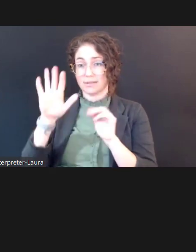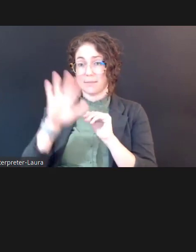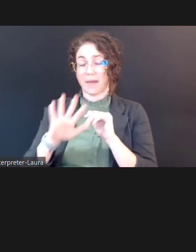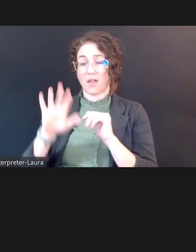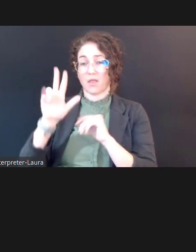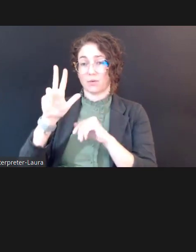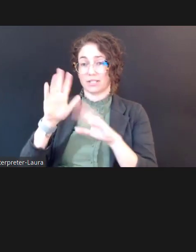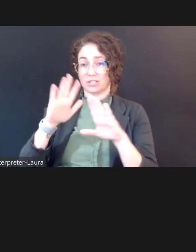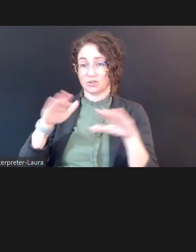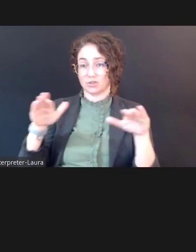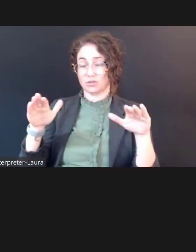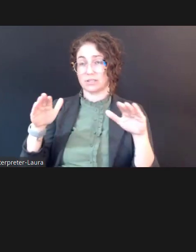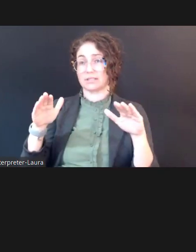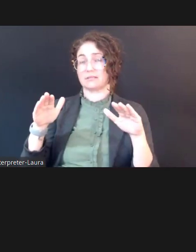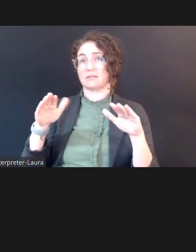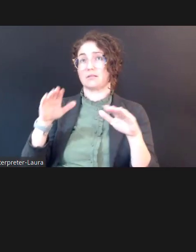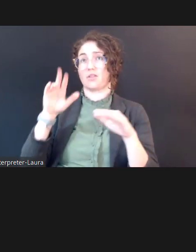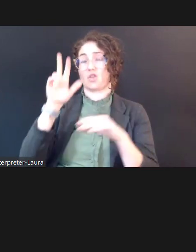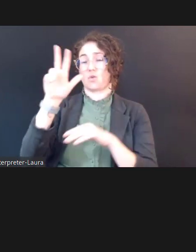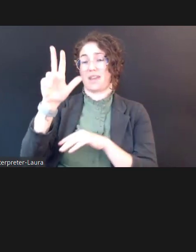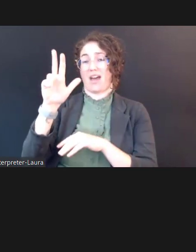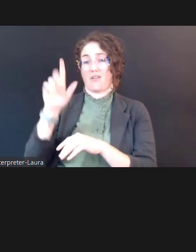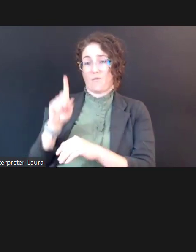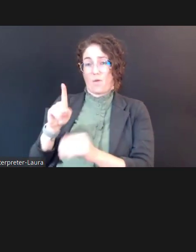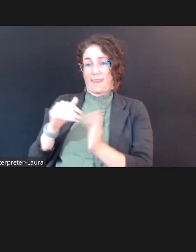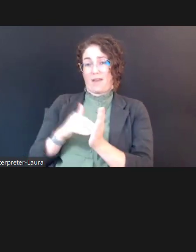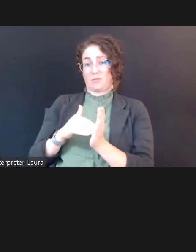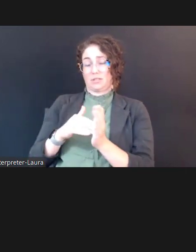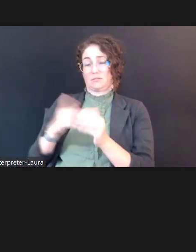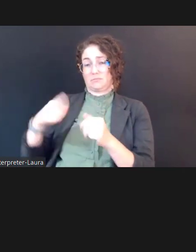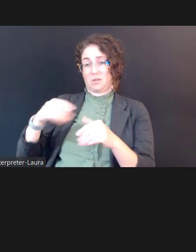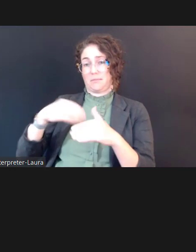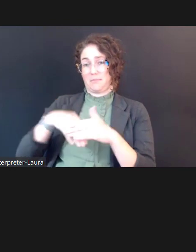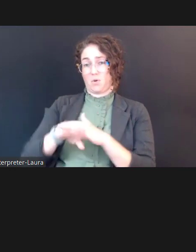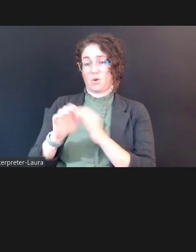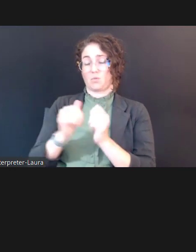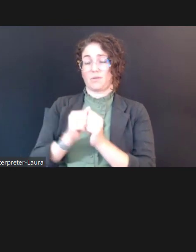with a hearing loss or deafness.